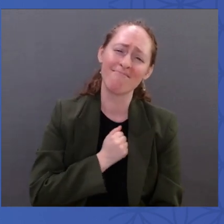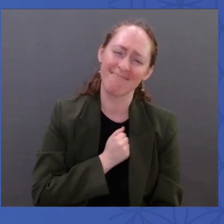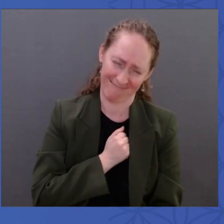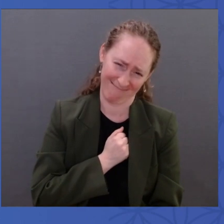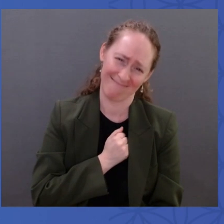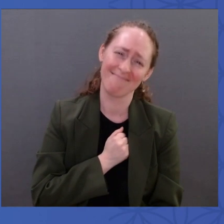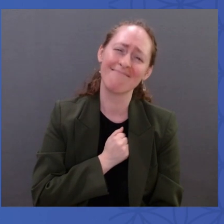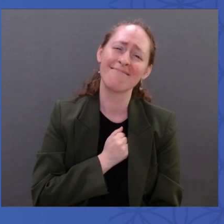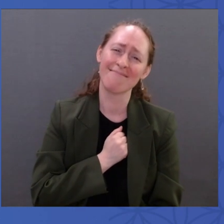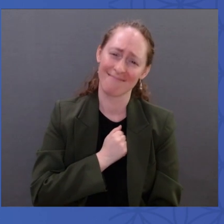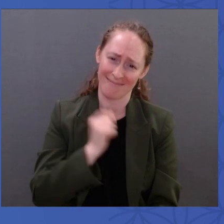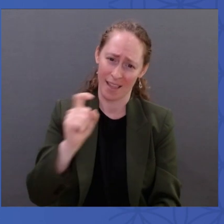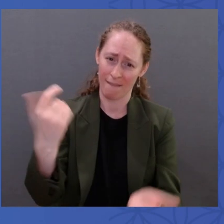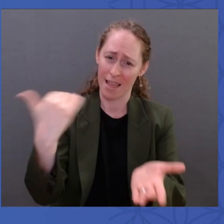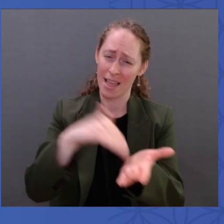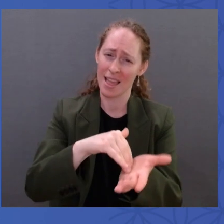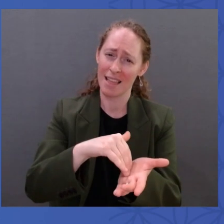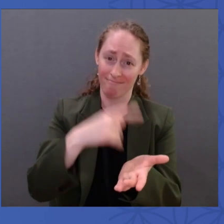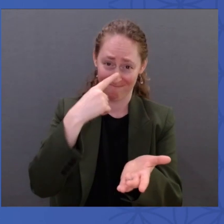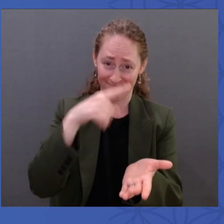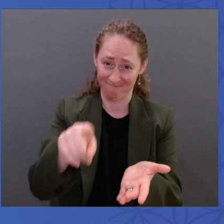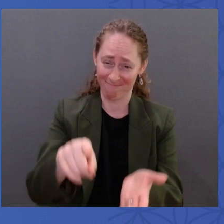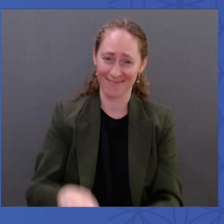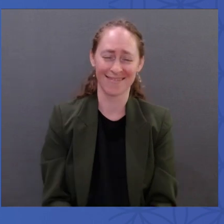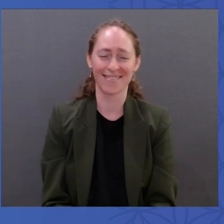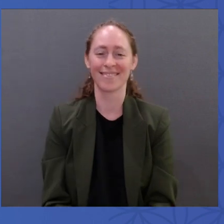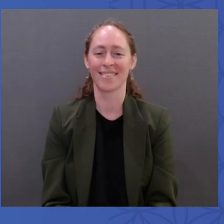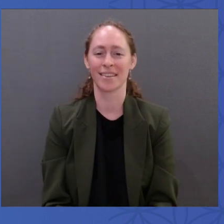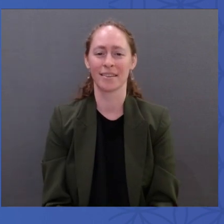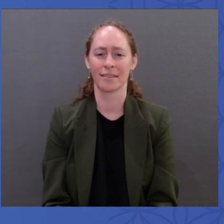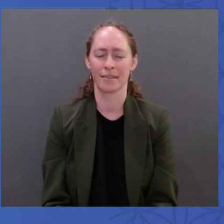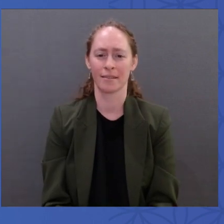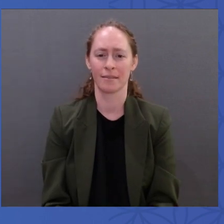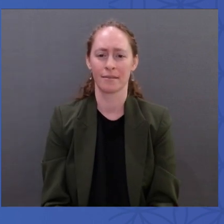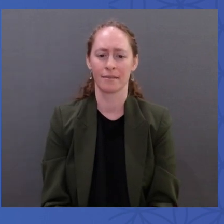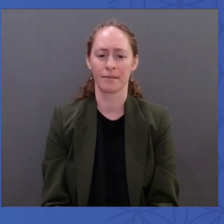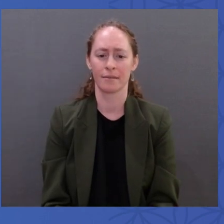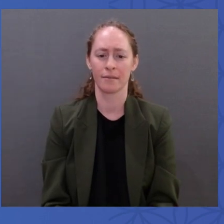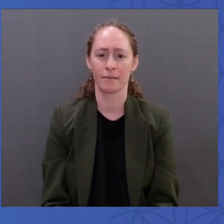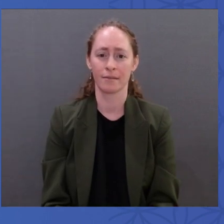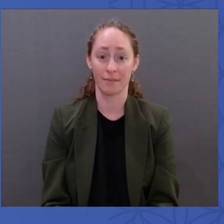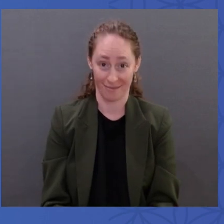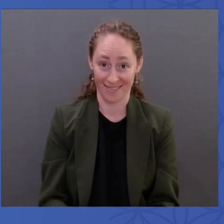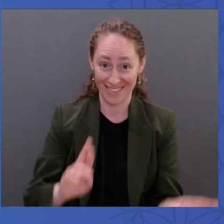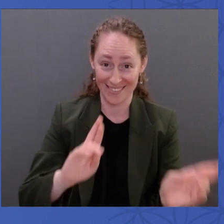Would you -- would you mind Mr. Prime Minister? Prime Minister Lee: Are you ready? Secretary Blinken: Please. We'll give it a try.